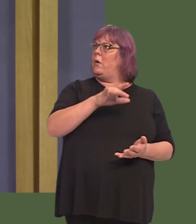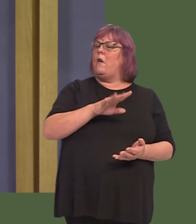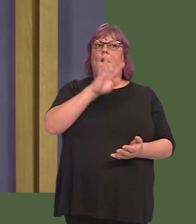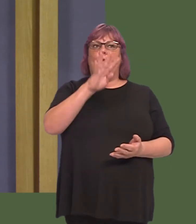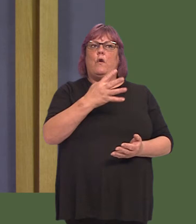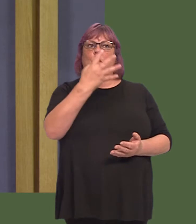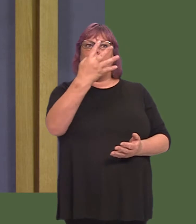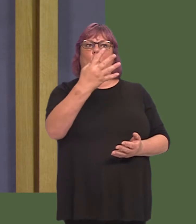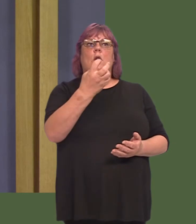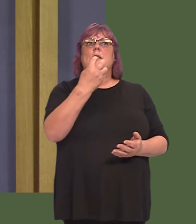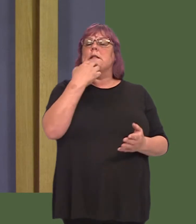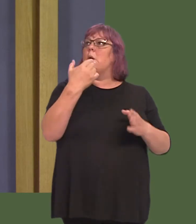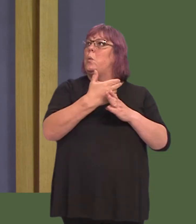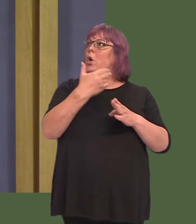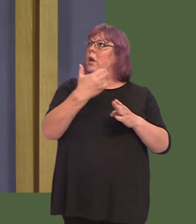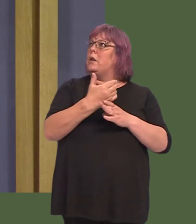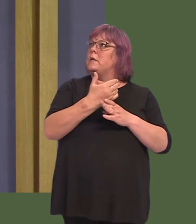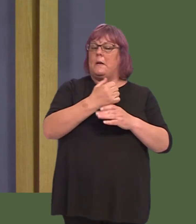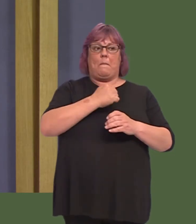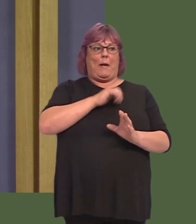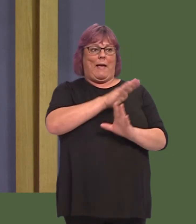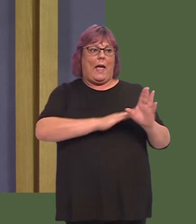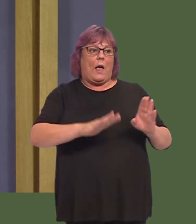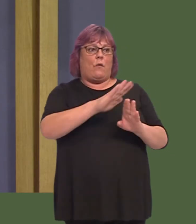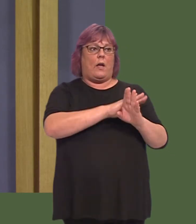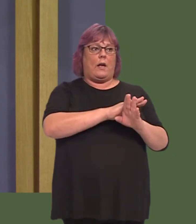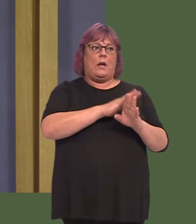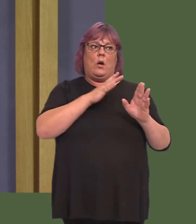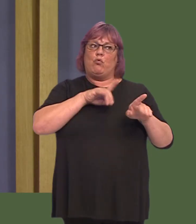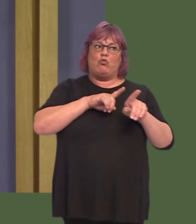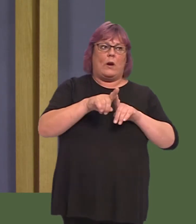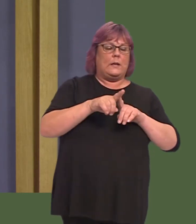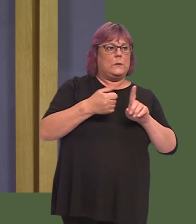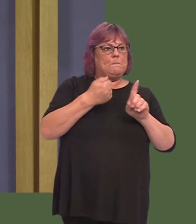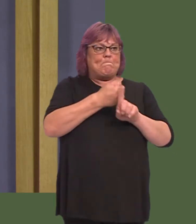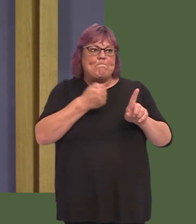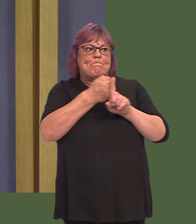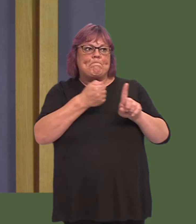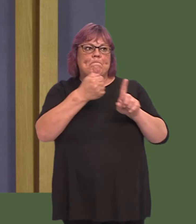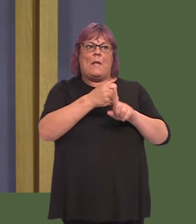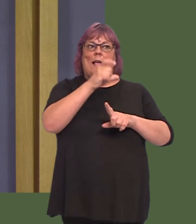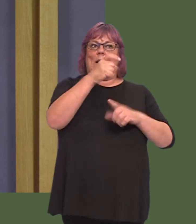There are 44 steelworkers in my area taking class action against Celtic Wealth Management